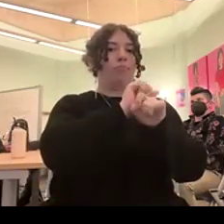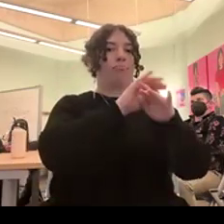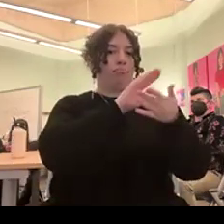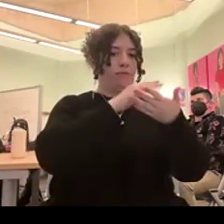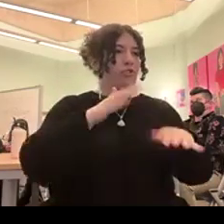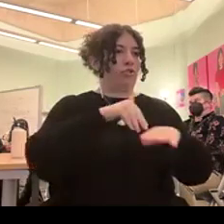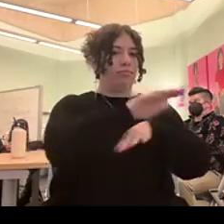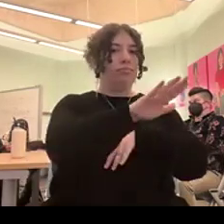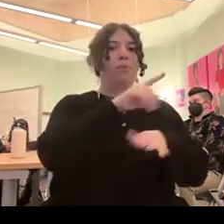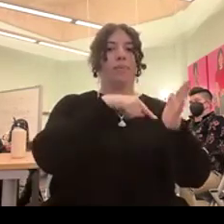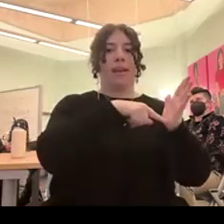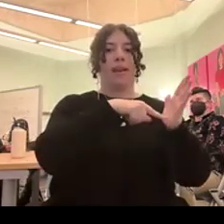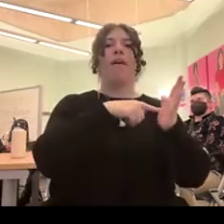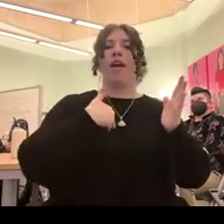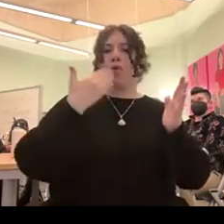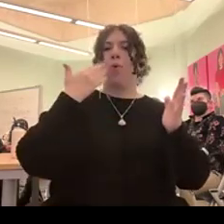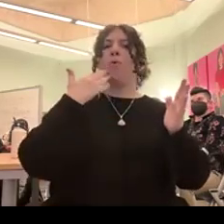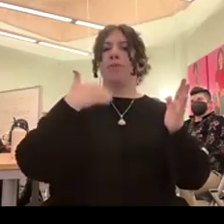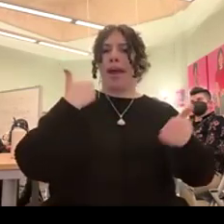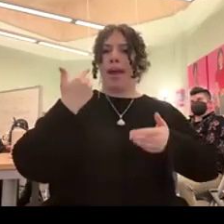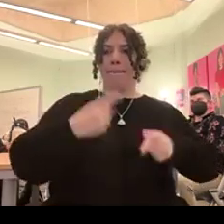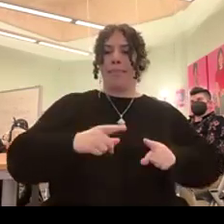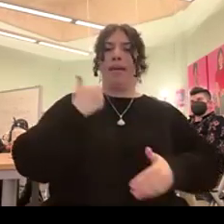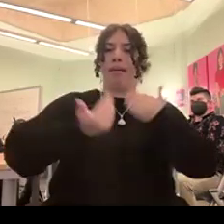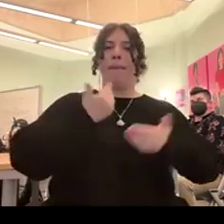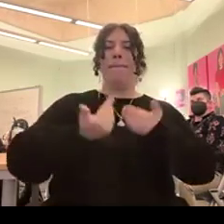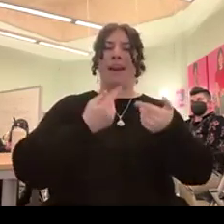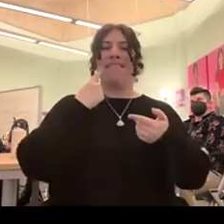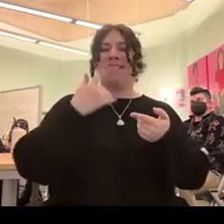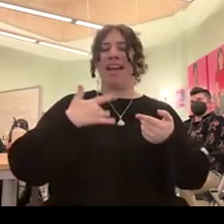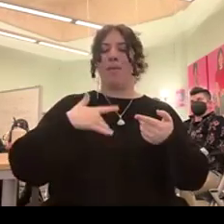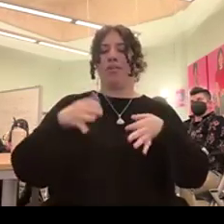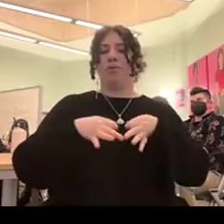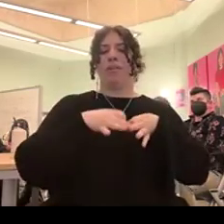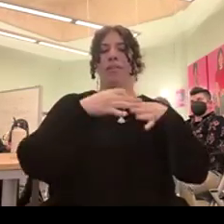talk to the representative, that I feel like I know what the steps are. But I feel like